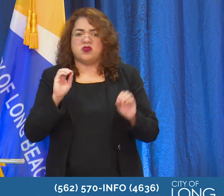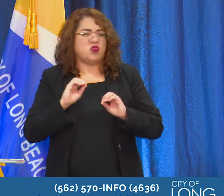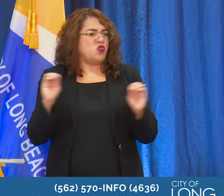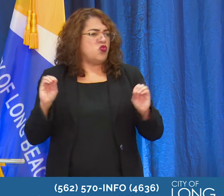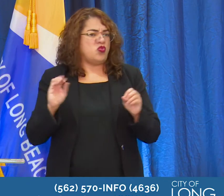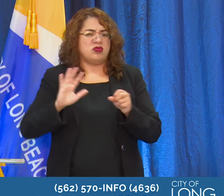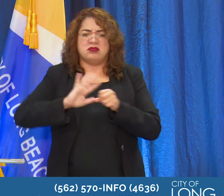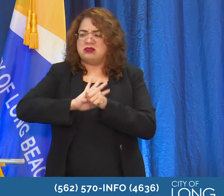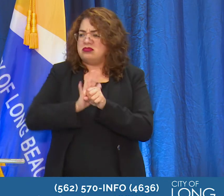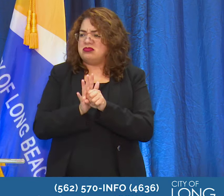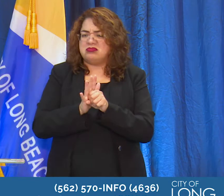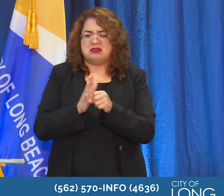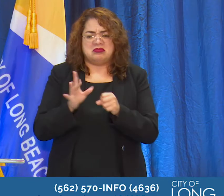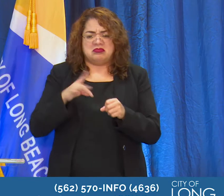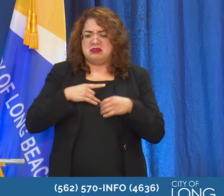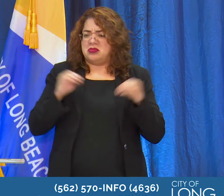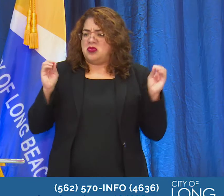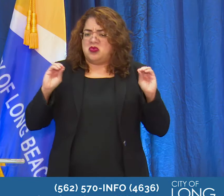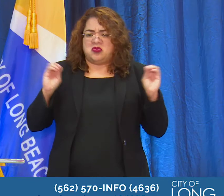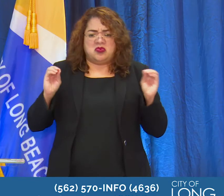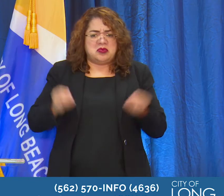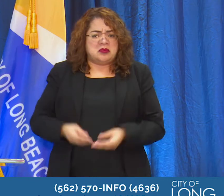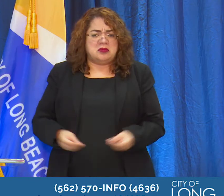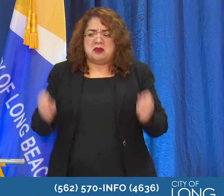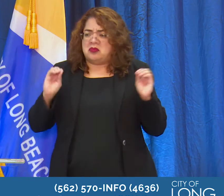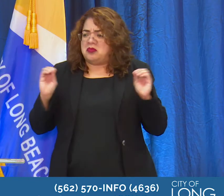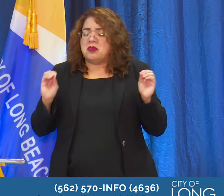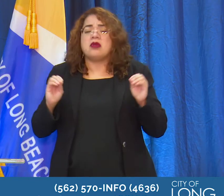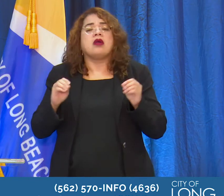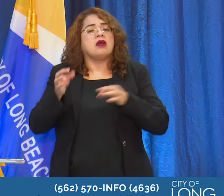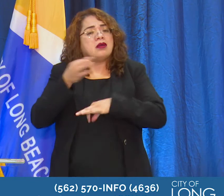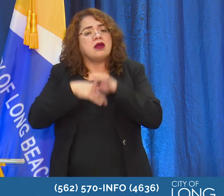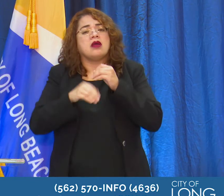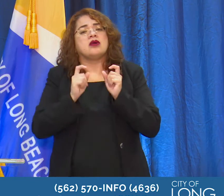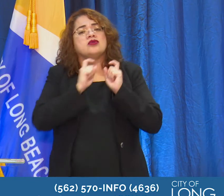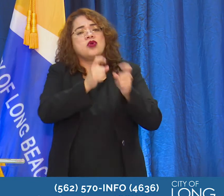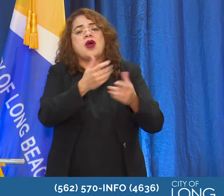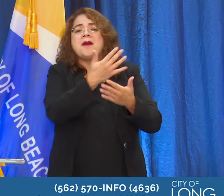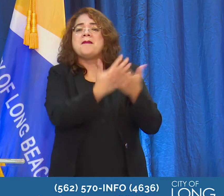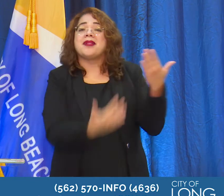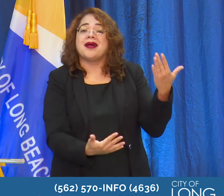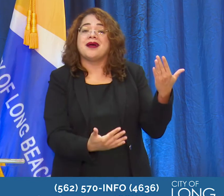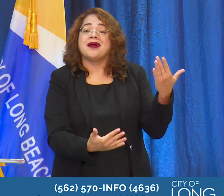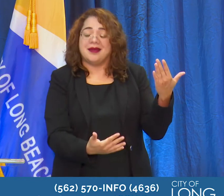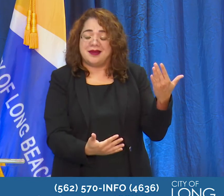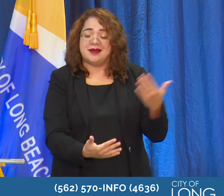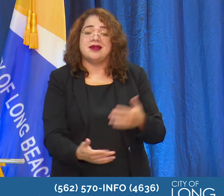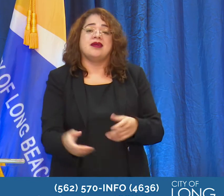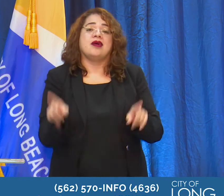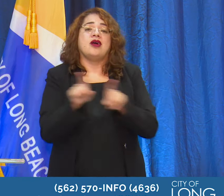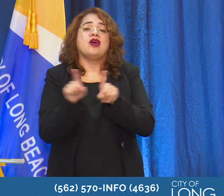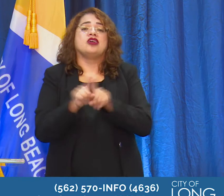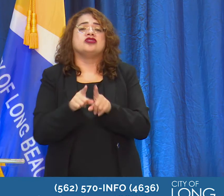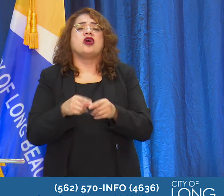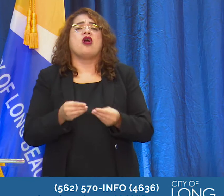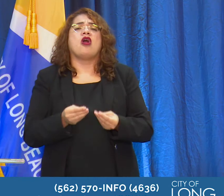can donate blood. Another way to help out includes safely offering support to our neighbors using neighbor to